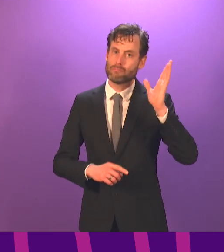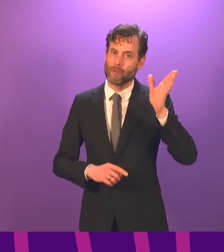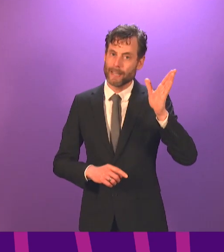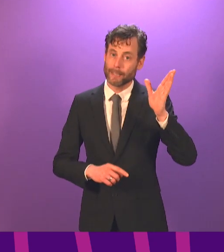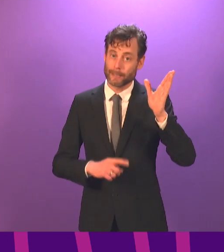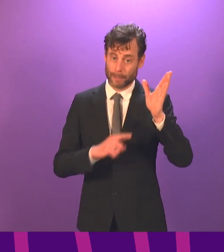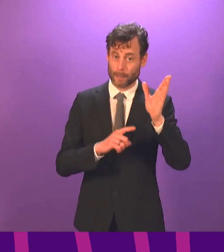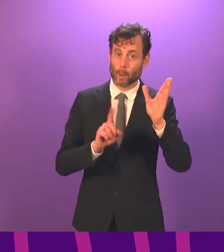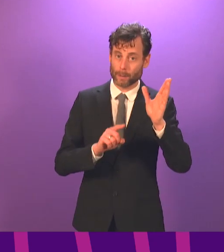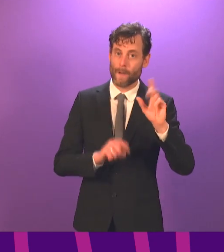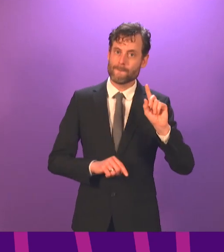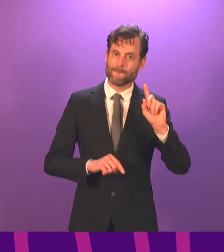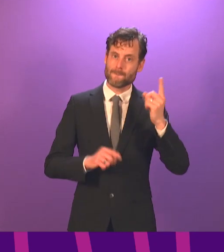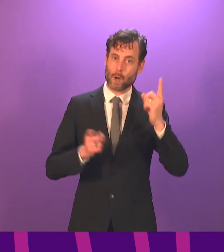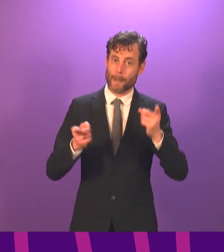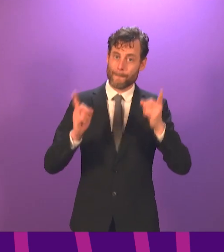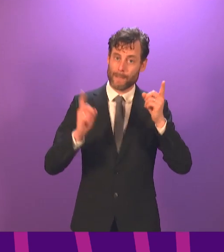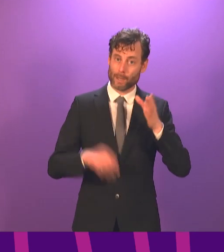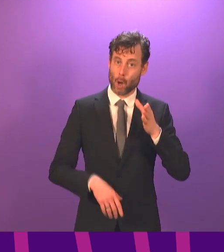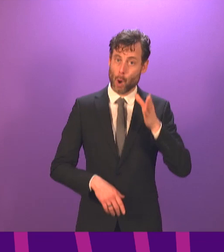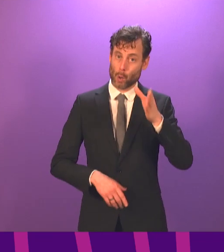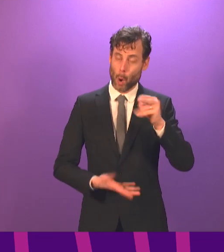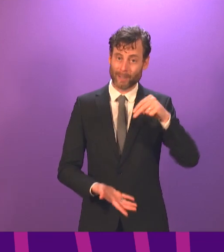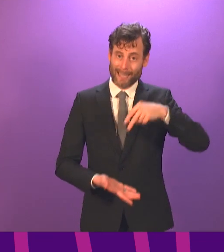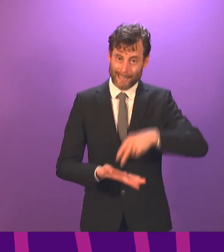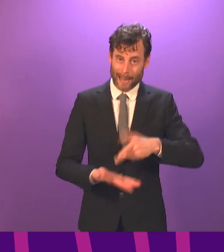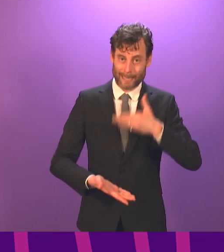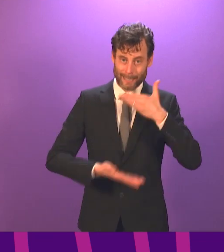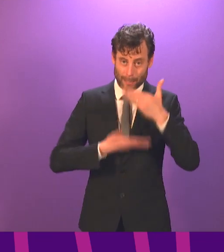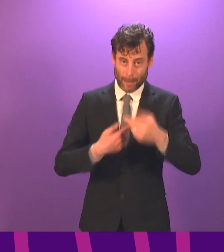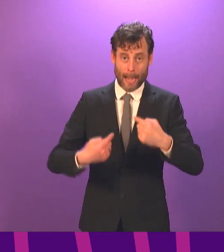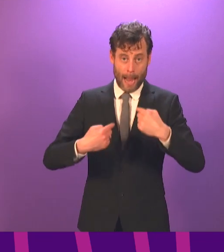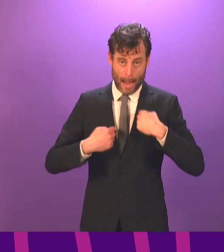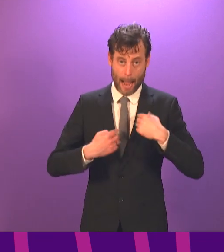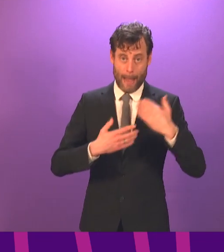First Minister provides to the public, as we are still in the midst of a pandemic.